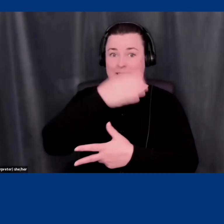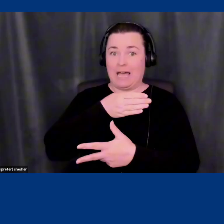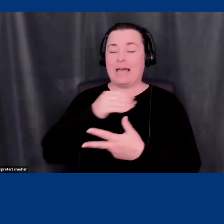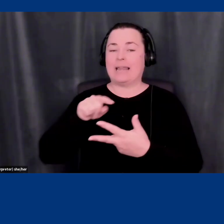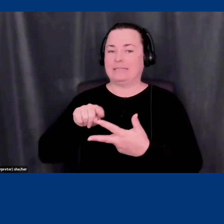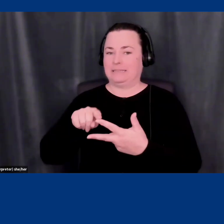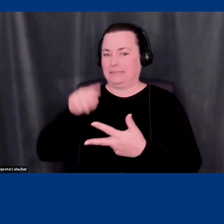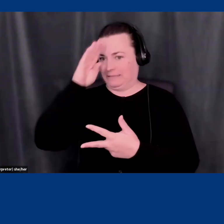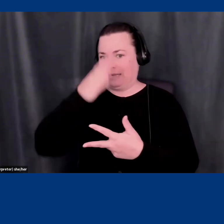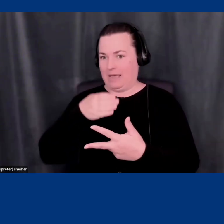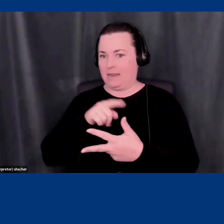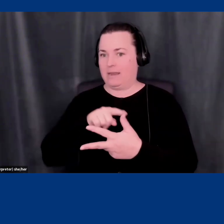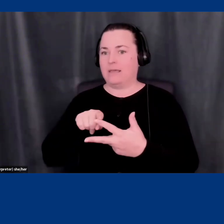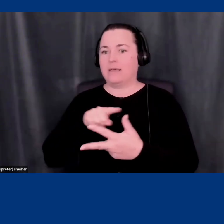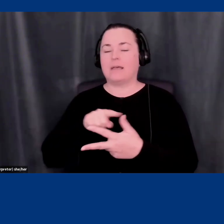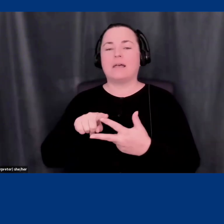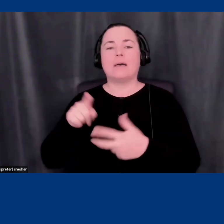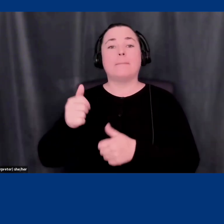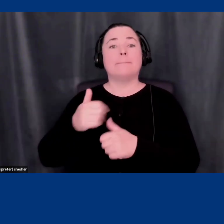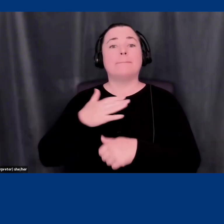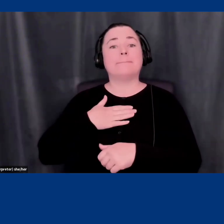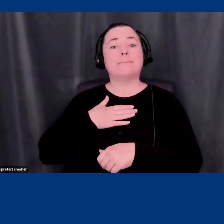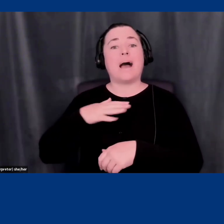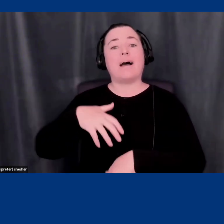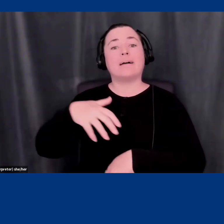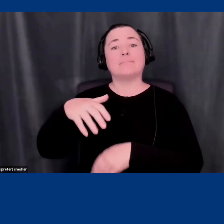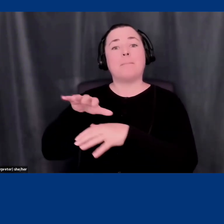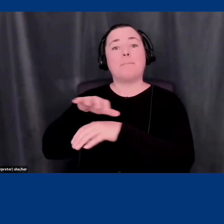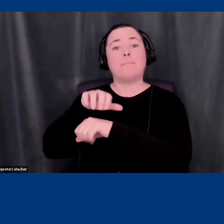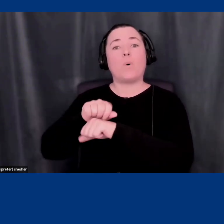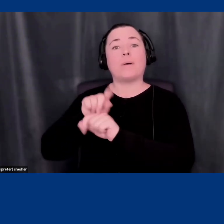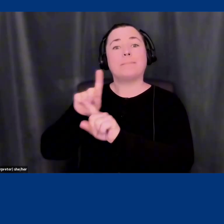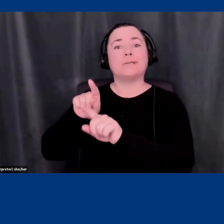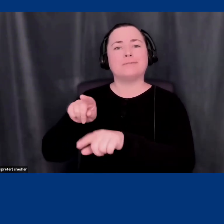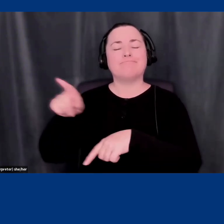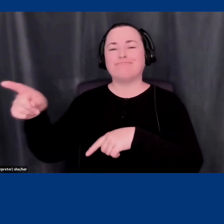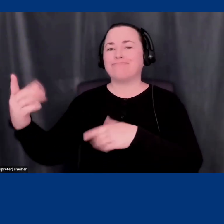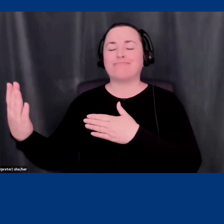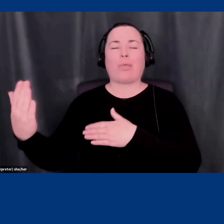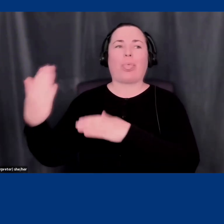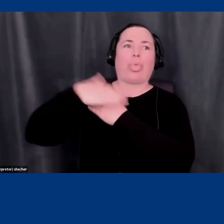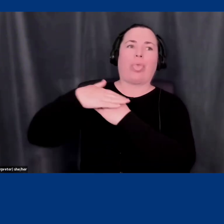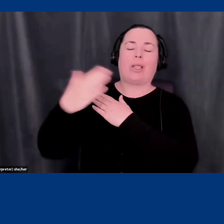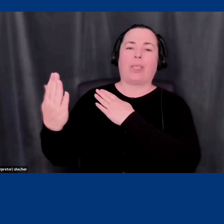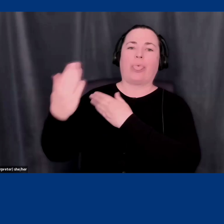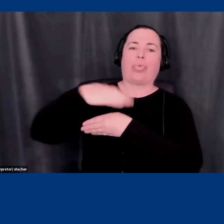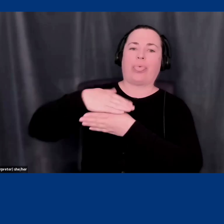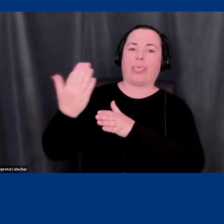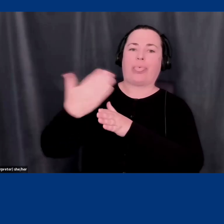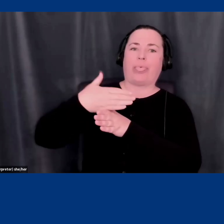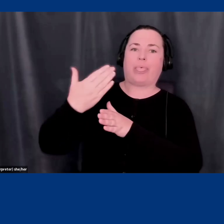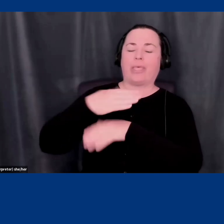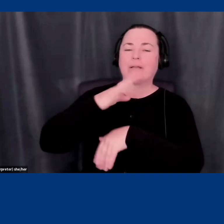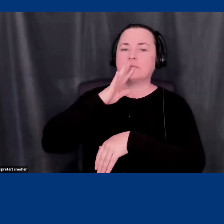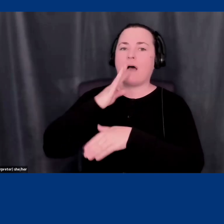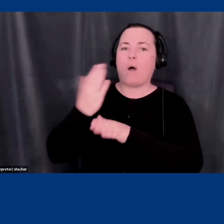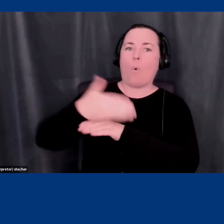appointments they talk over me so they didn't really explain a lot of what was going on in those appointments so